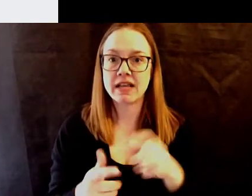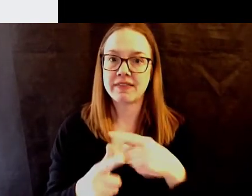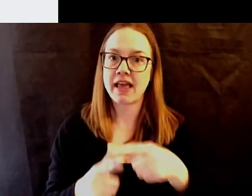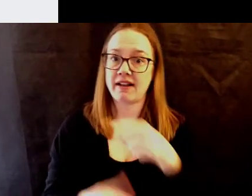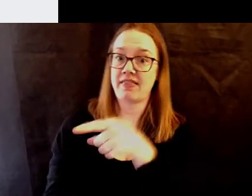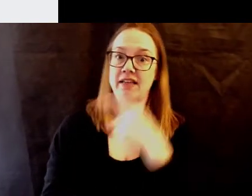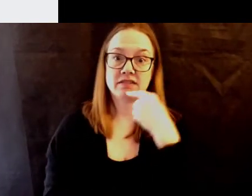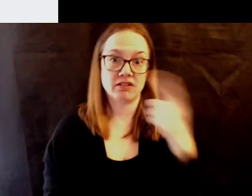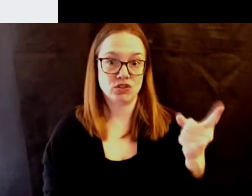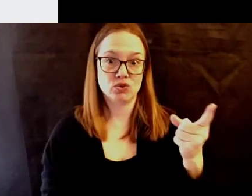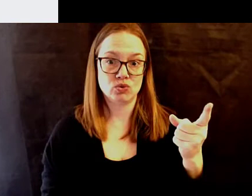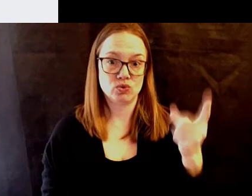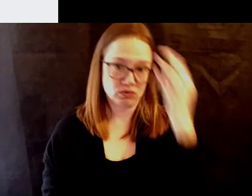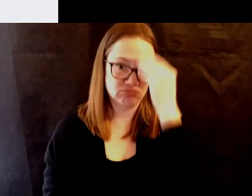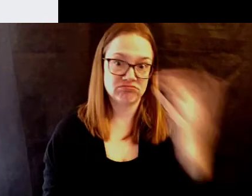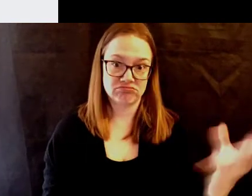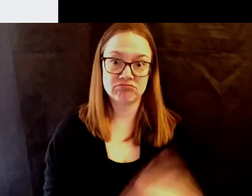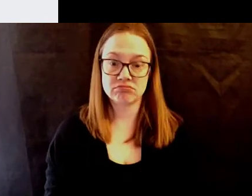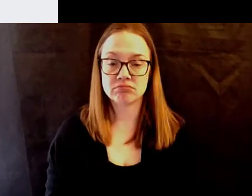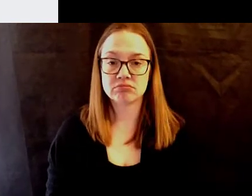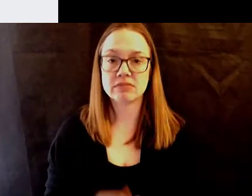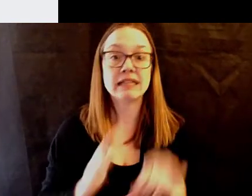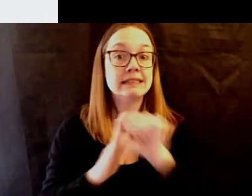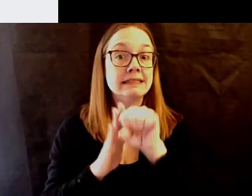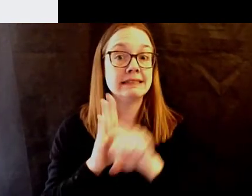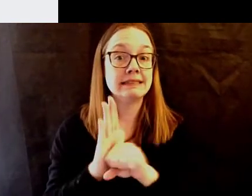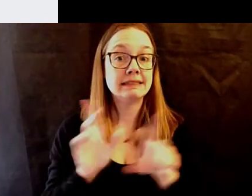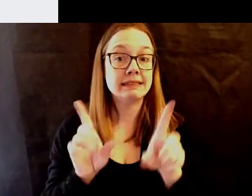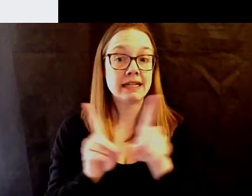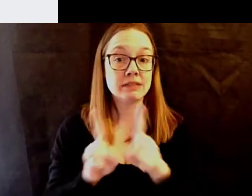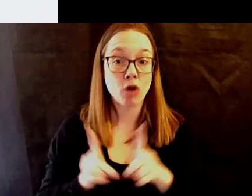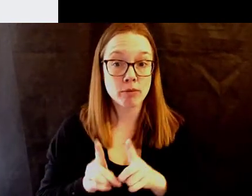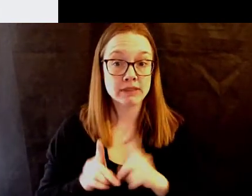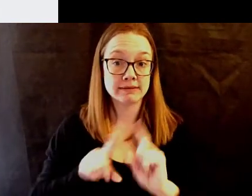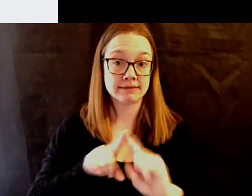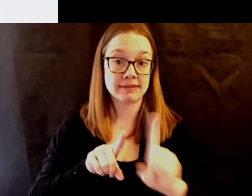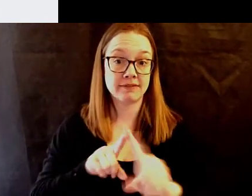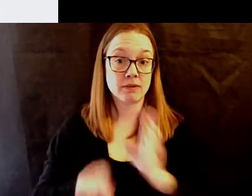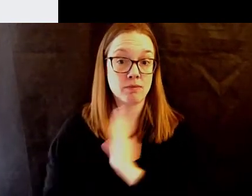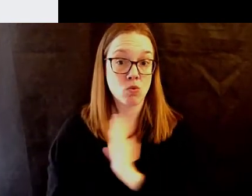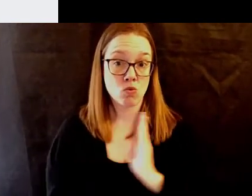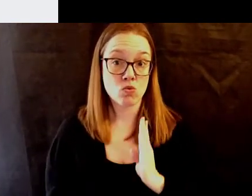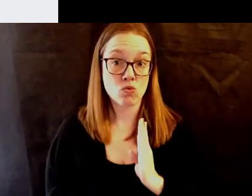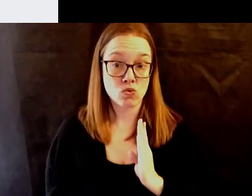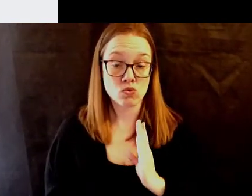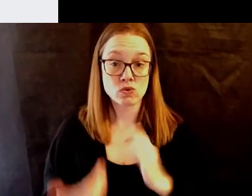They'll let you know. State departments and different boards also have newsletters,